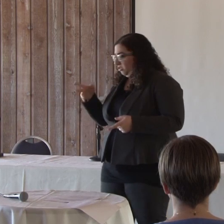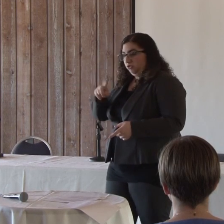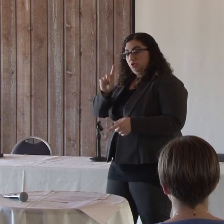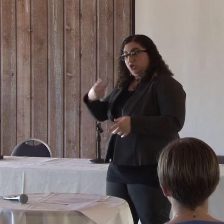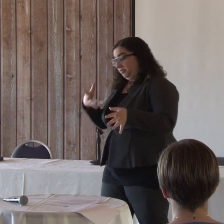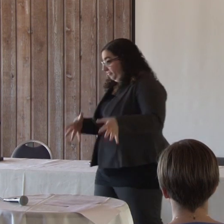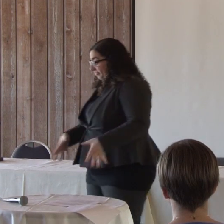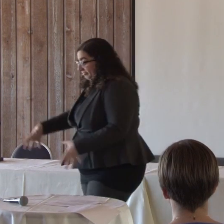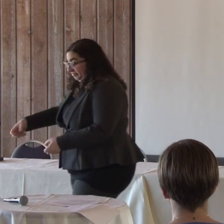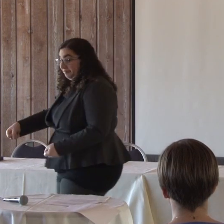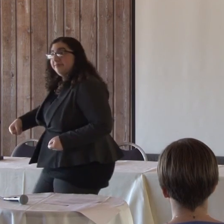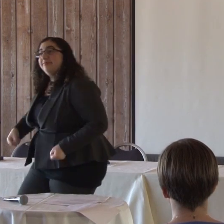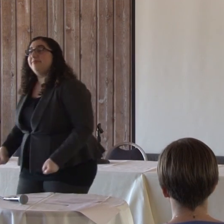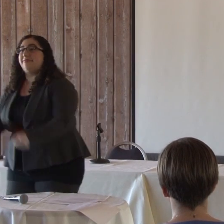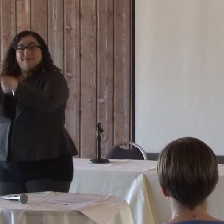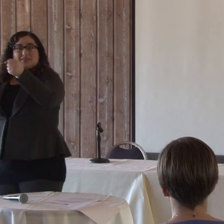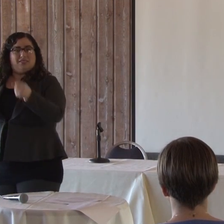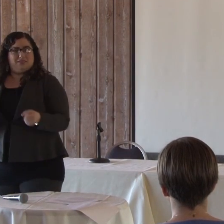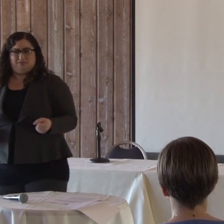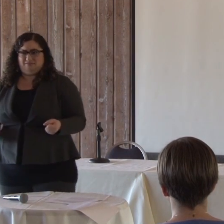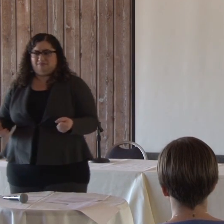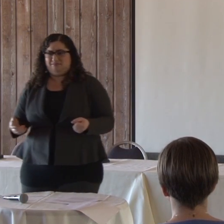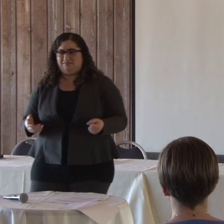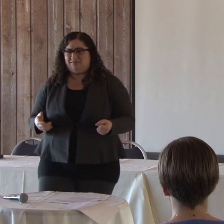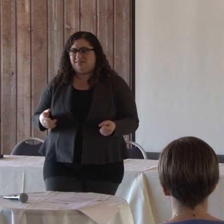the hill. And they're struggling and you see them struggling and you just